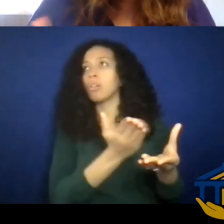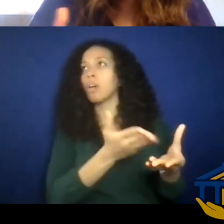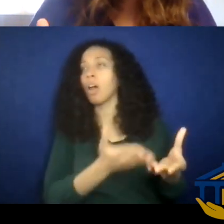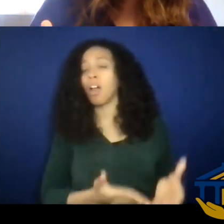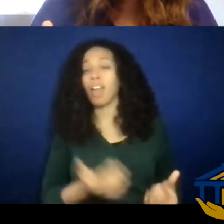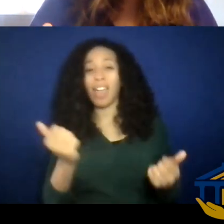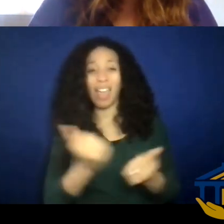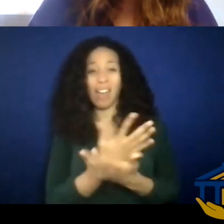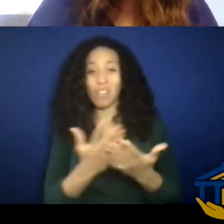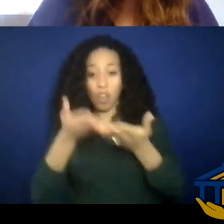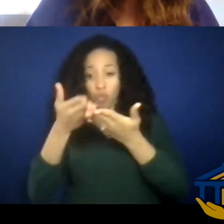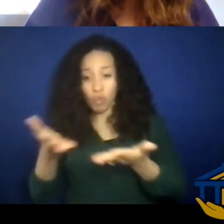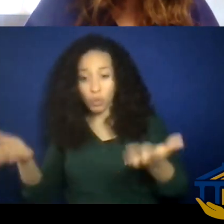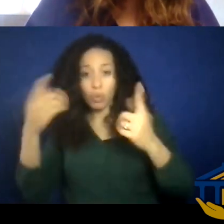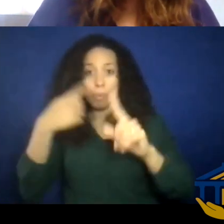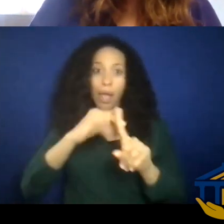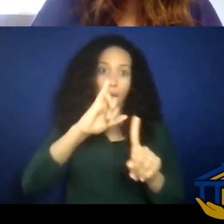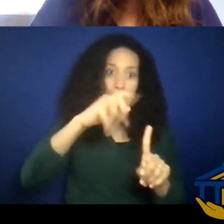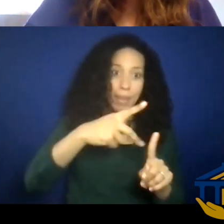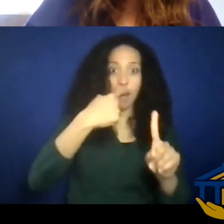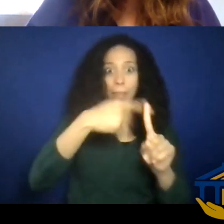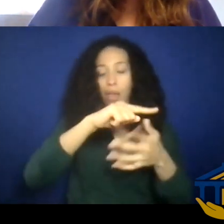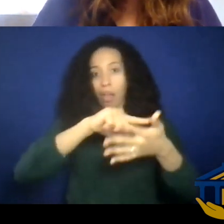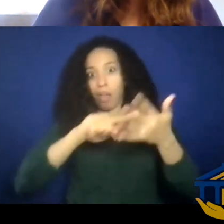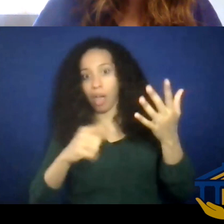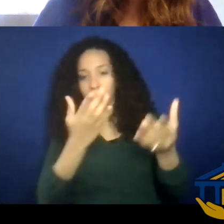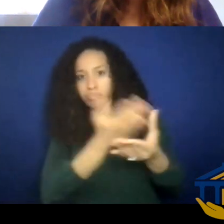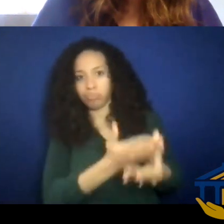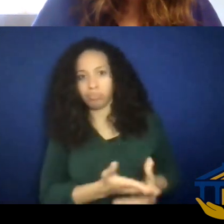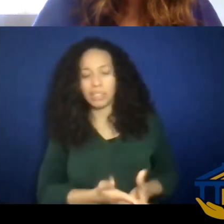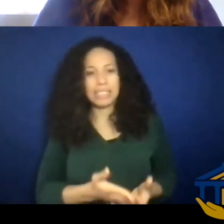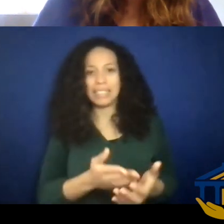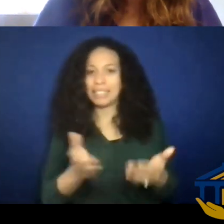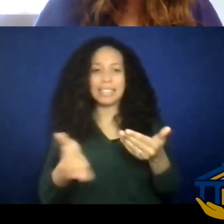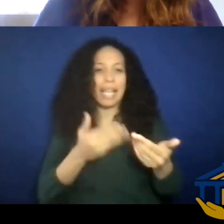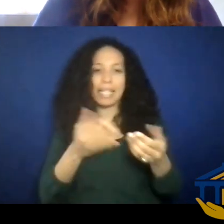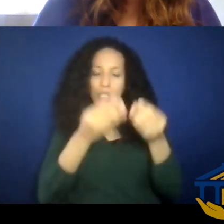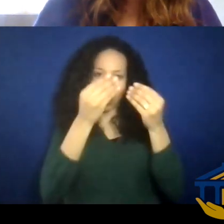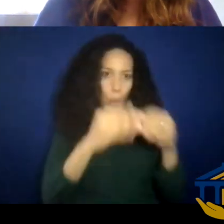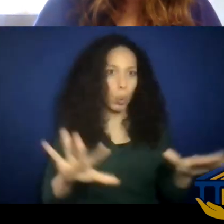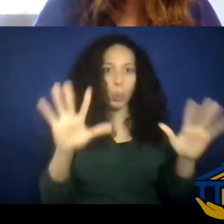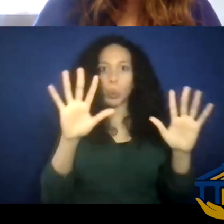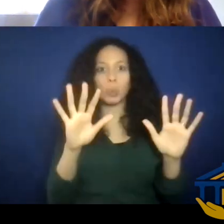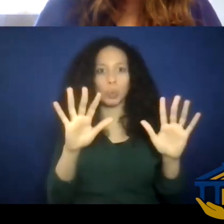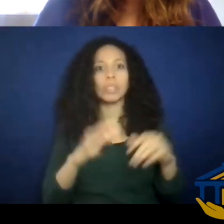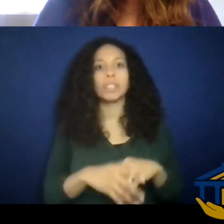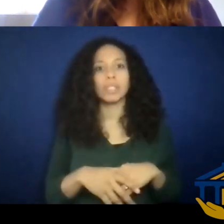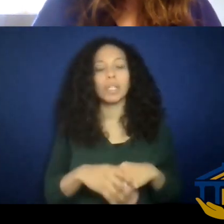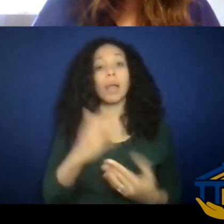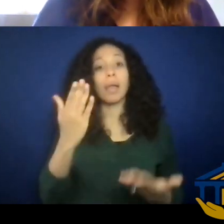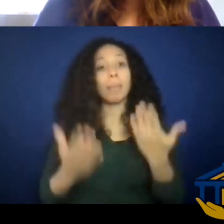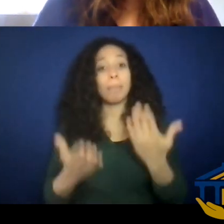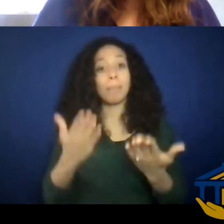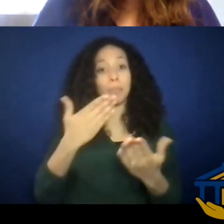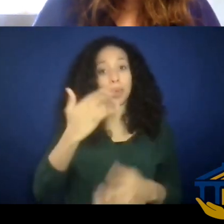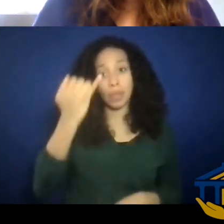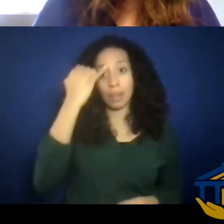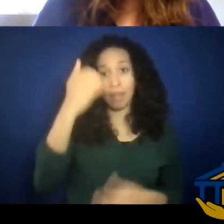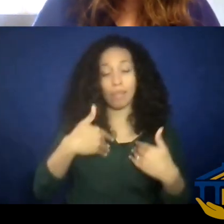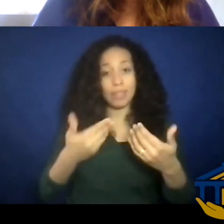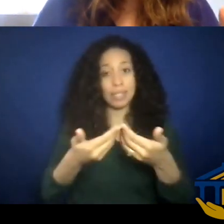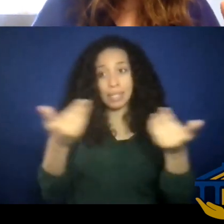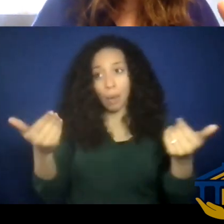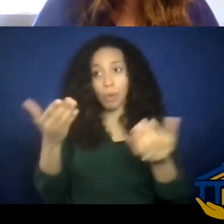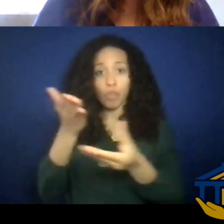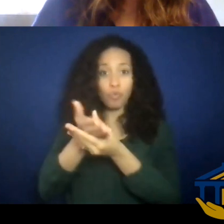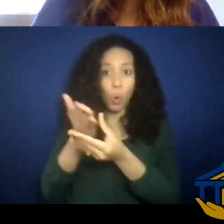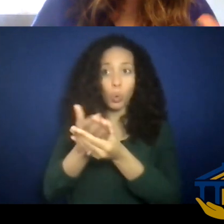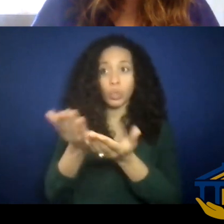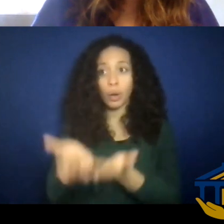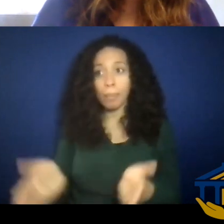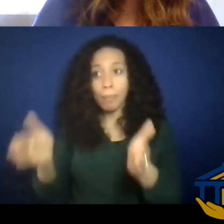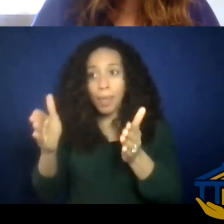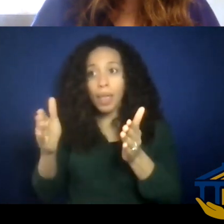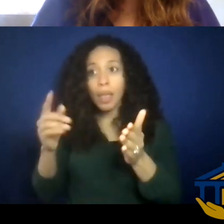to lose track. Sometimes having a separate folder or bin for all of the books, resources, lectures